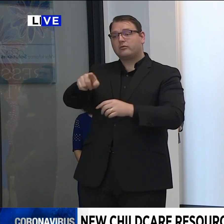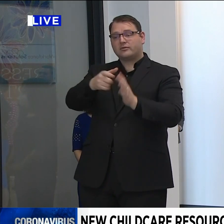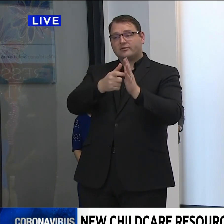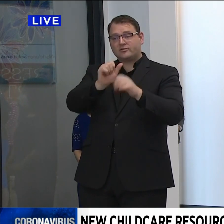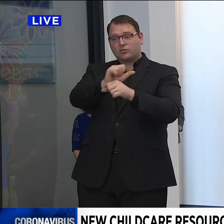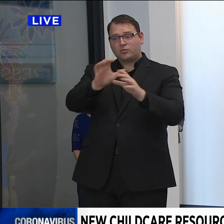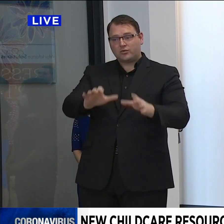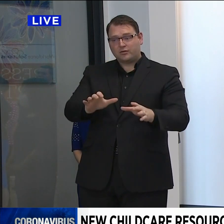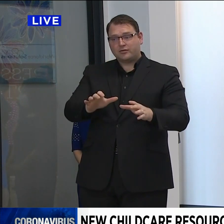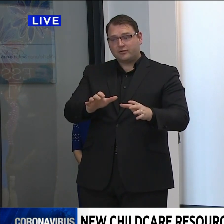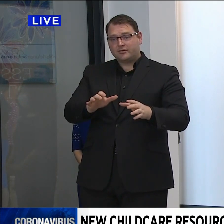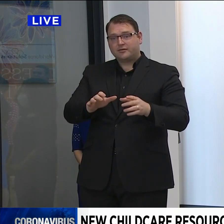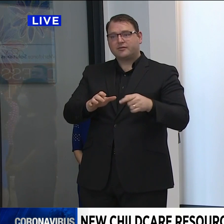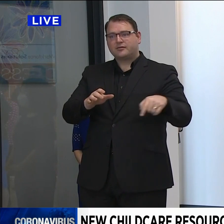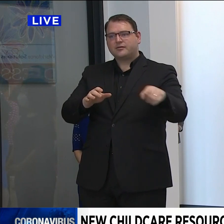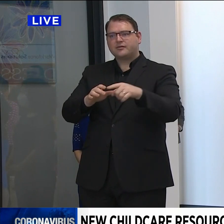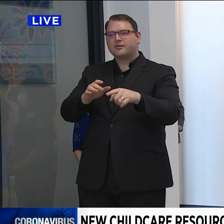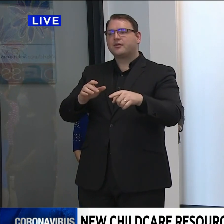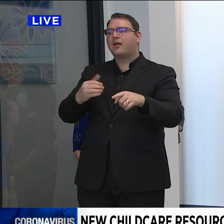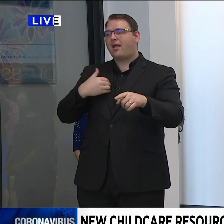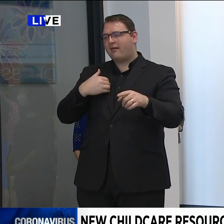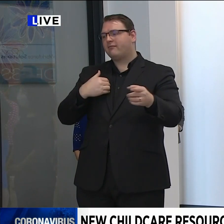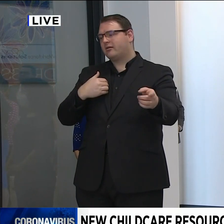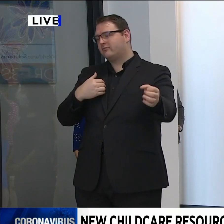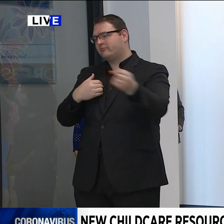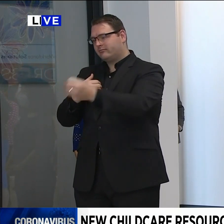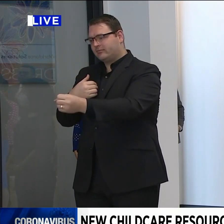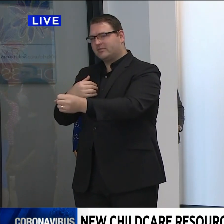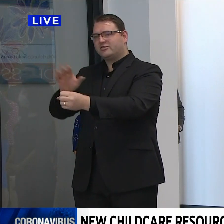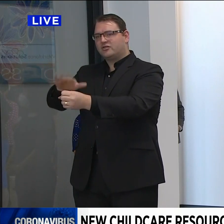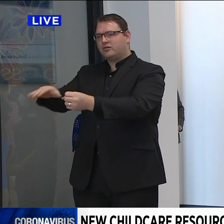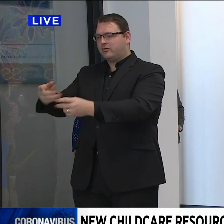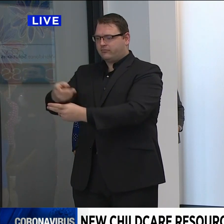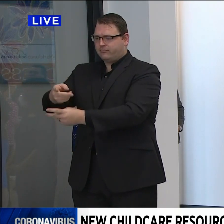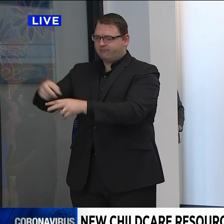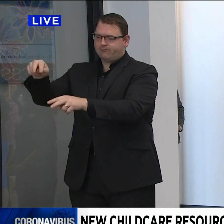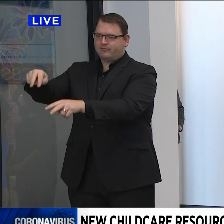a stakeholders to develop a strategic childcare plan and strategic childcare plan and created a created a streamlined process. We central